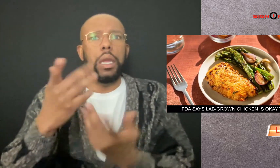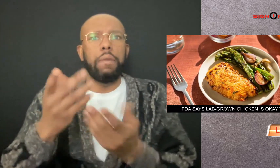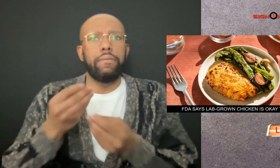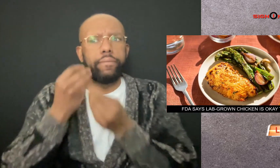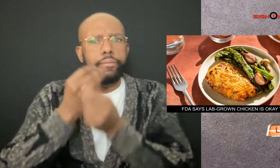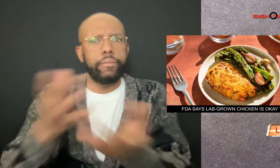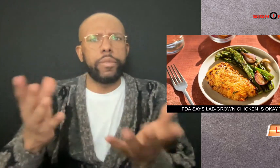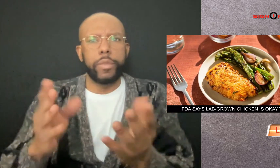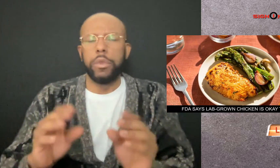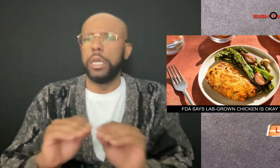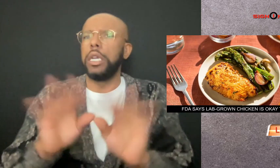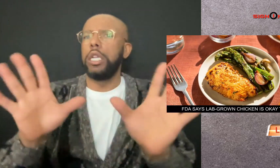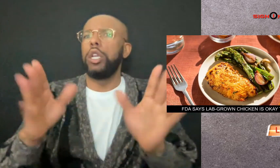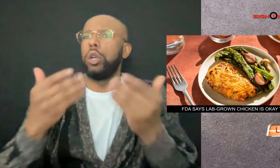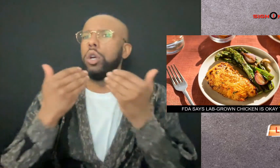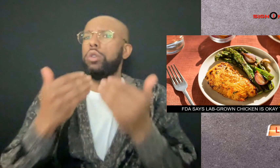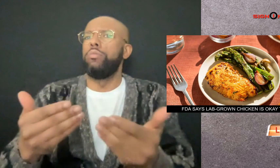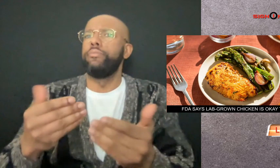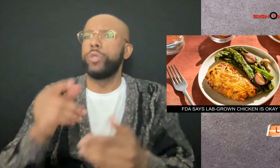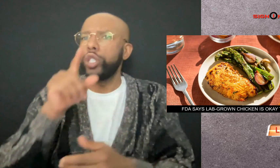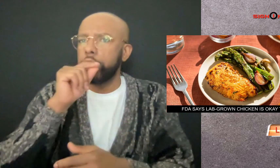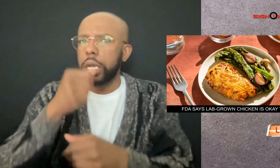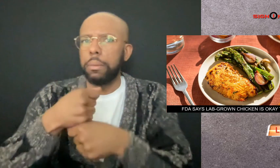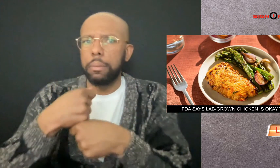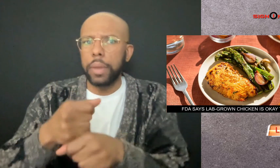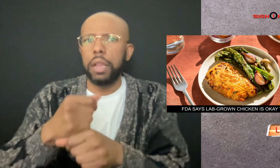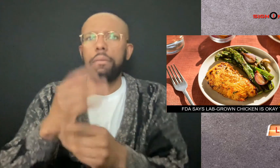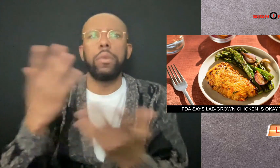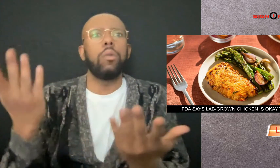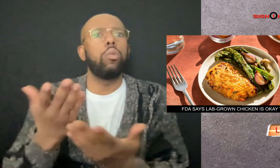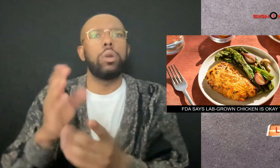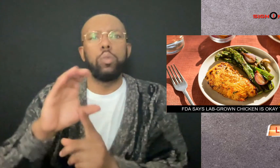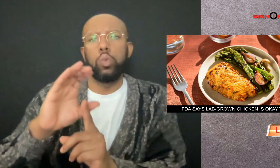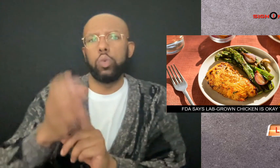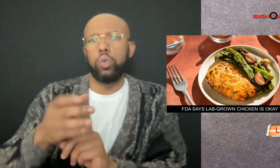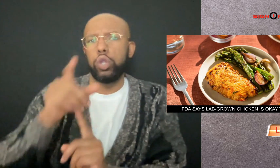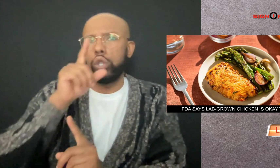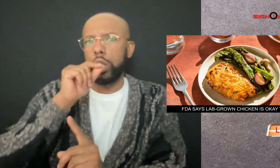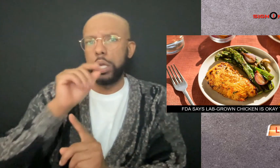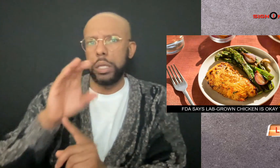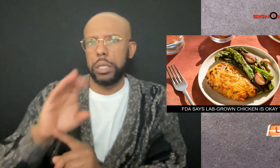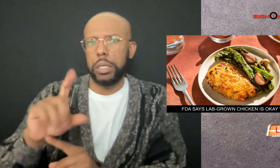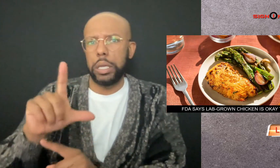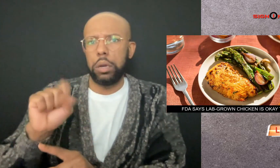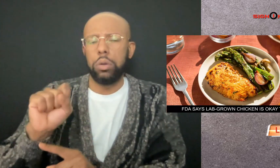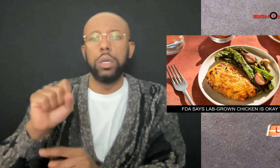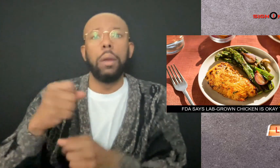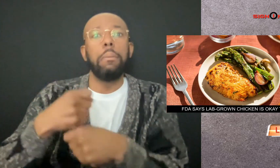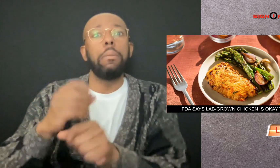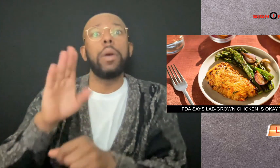so far the FDA has only given clearance for chicken made from cultured chicken cells by upside